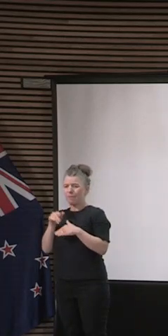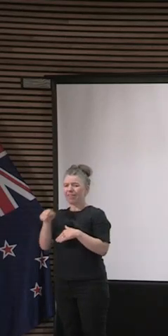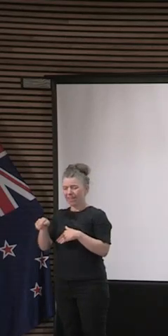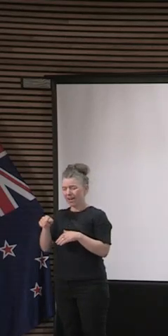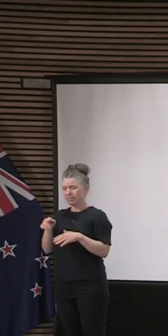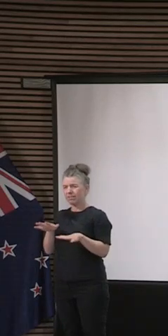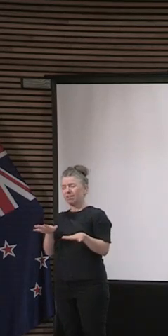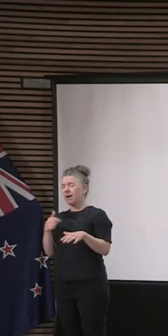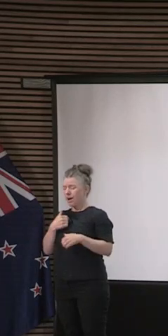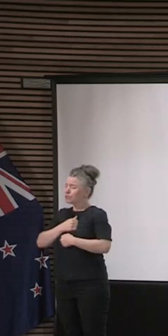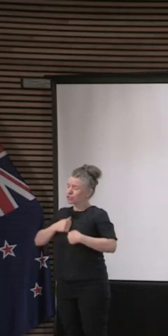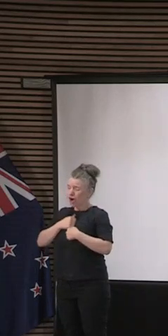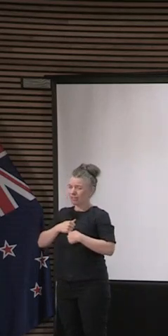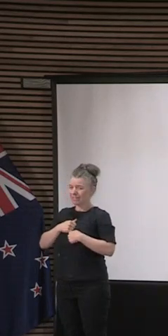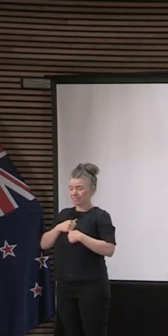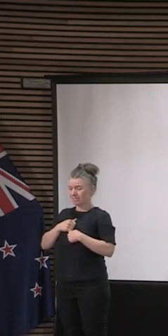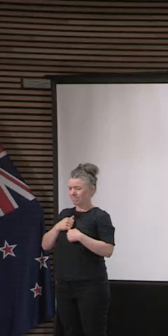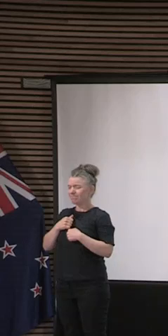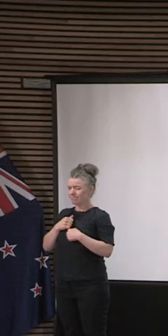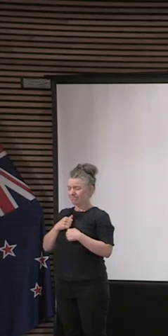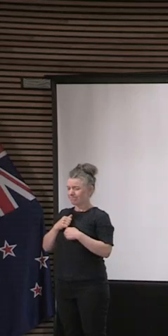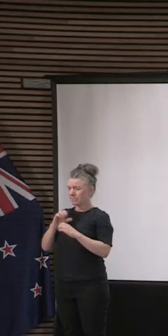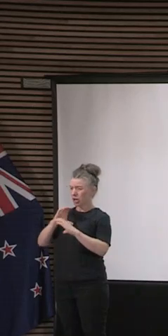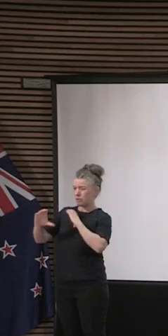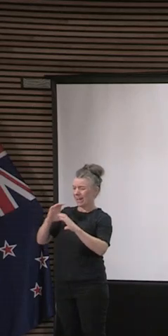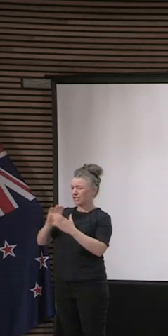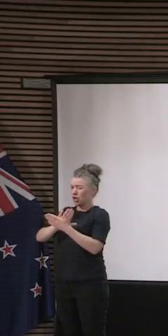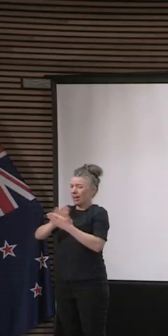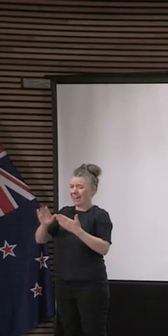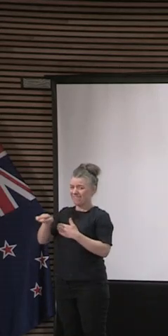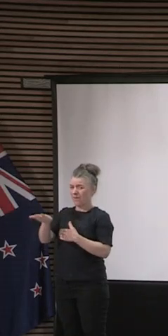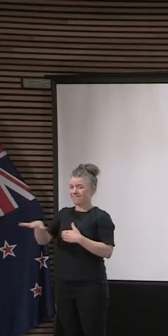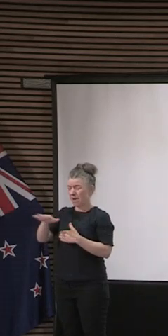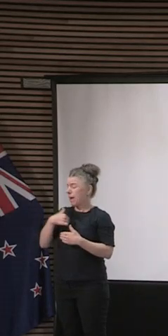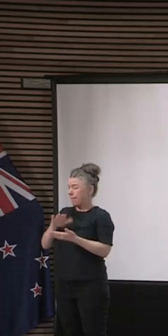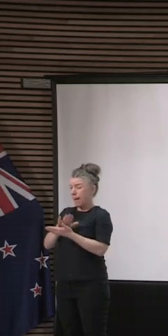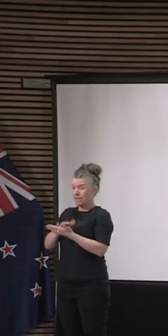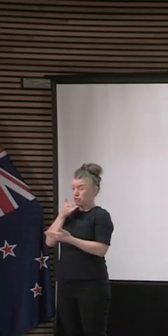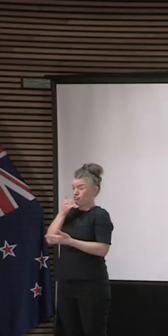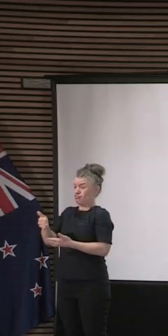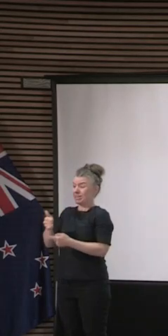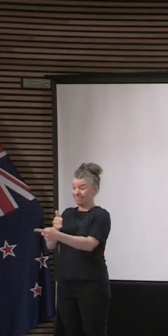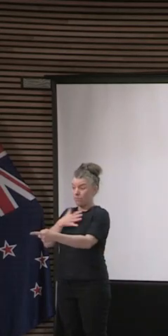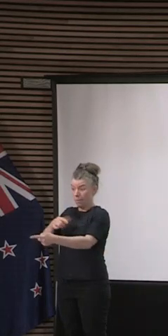from that story, that did create some anxiety and concern for the family. So,